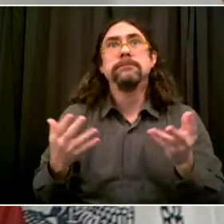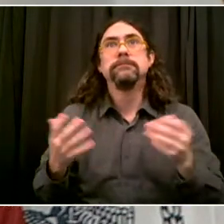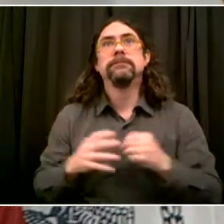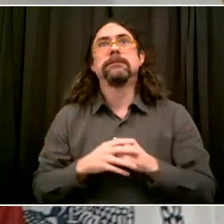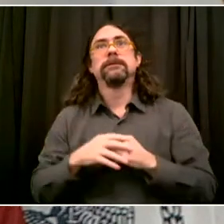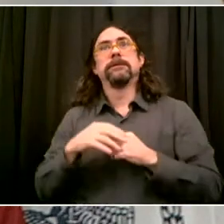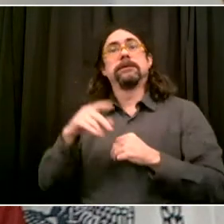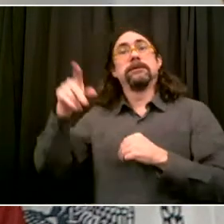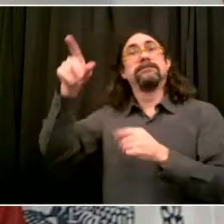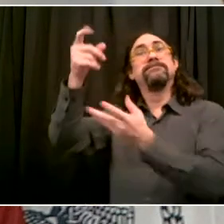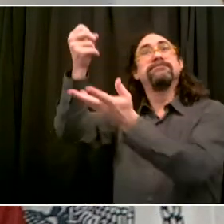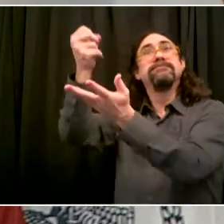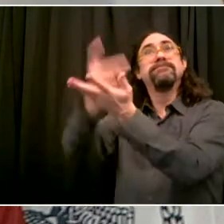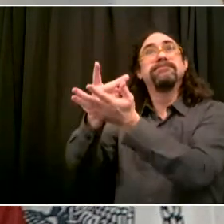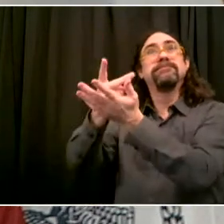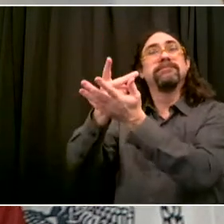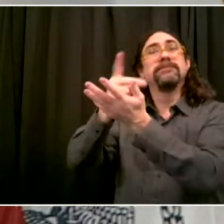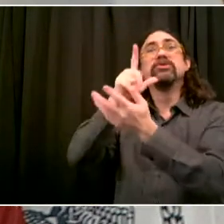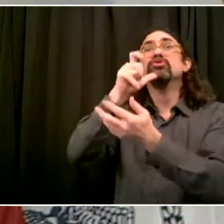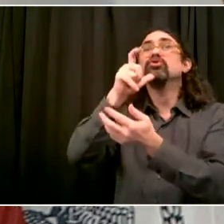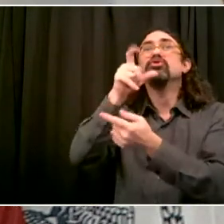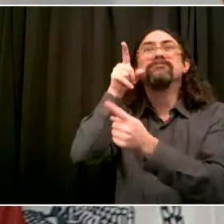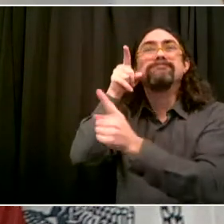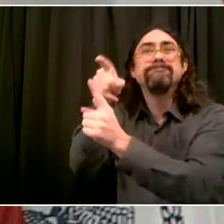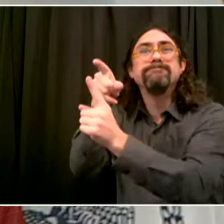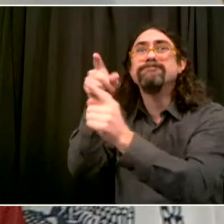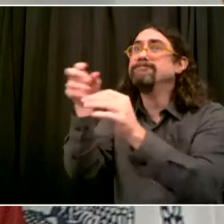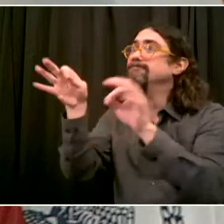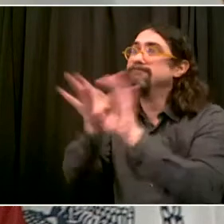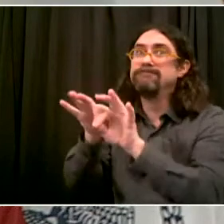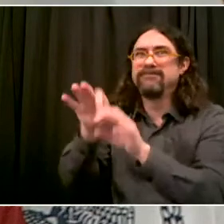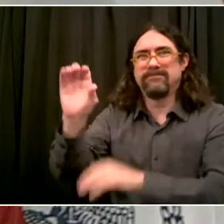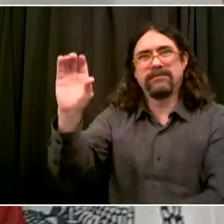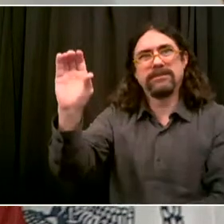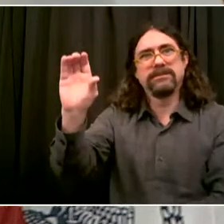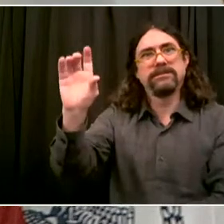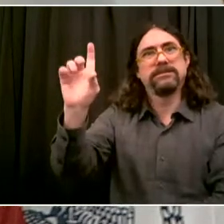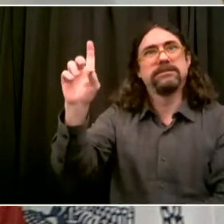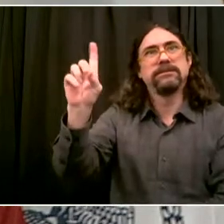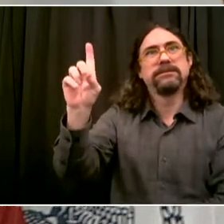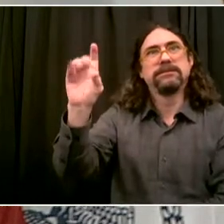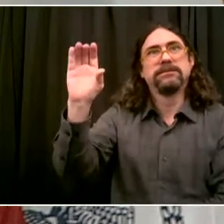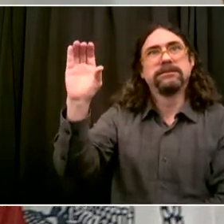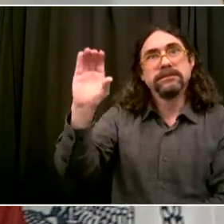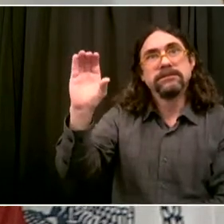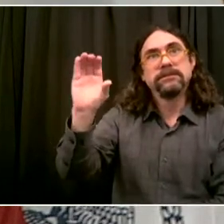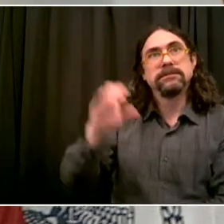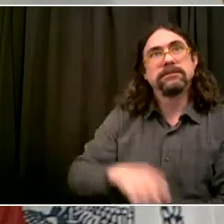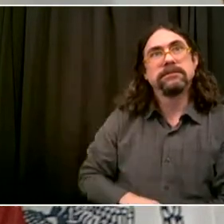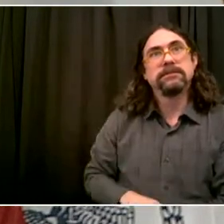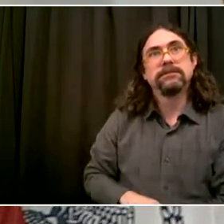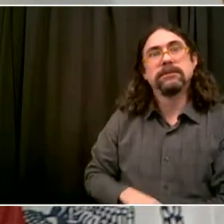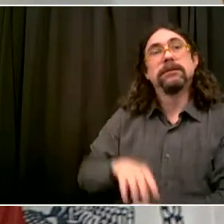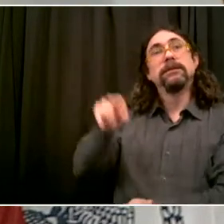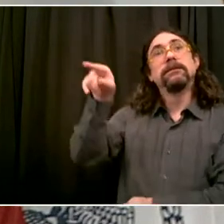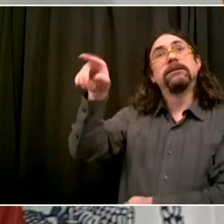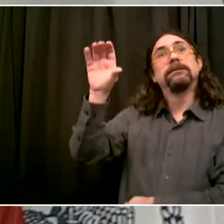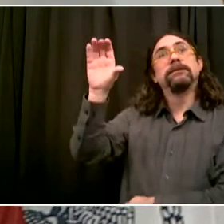KNOWING WE ARE DEALING WITH A SHORTAGE, KNOWING G WEARARE DEALING WITH SCARCITY, THAT